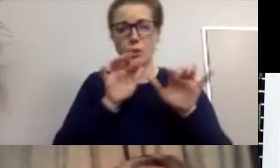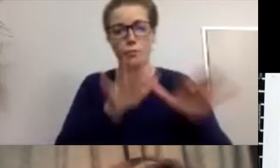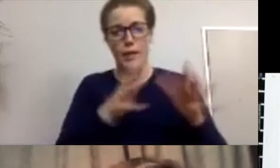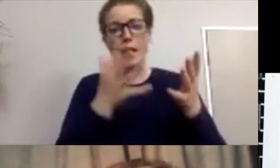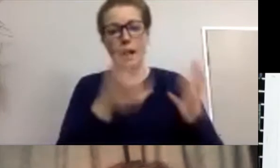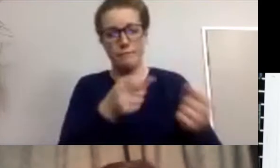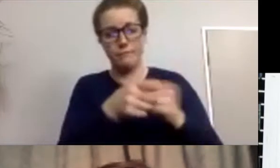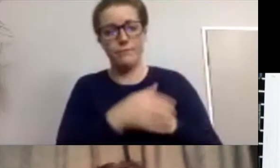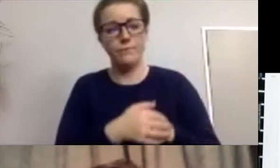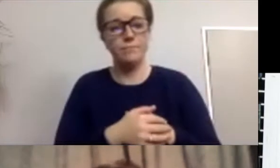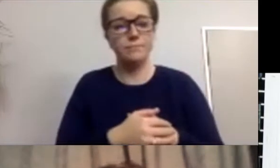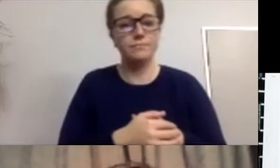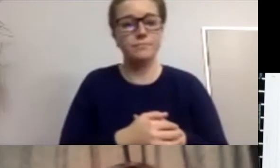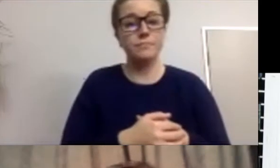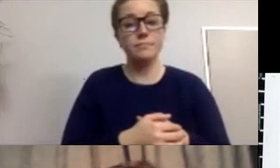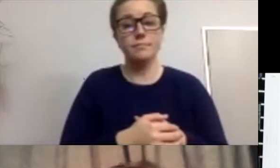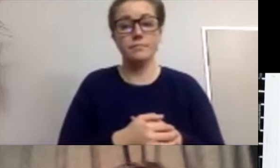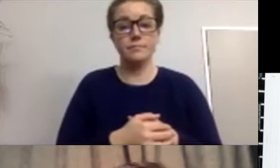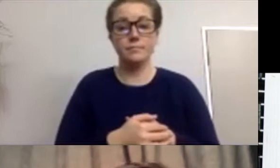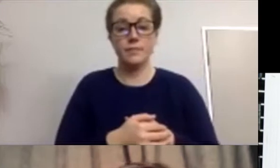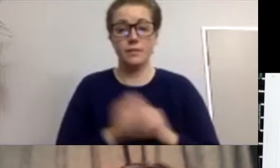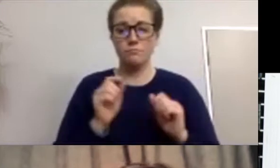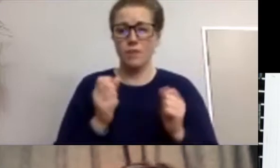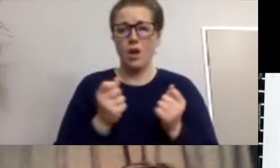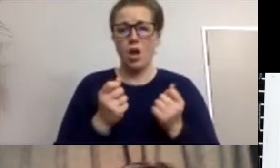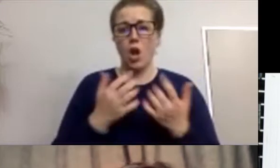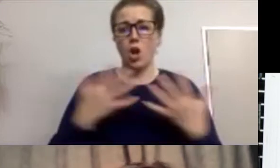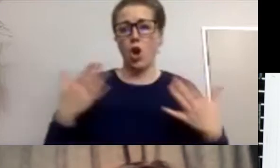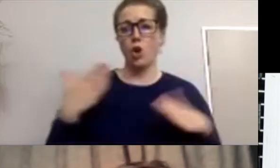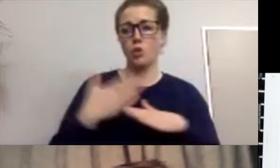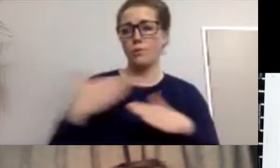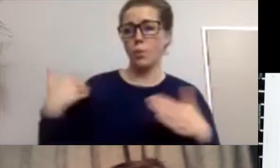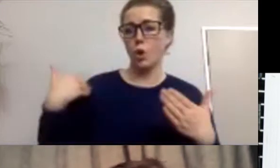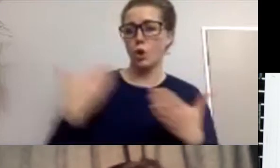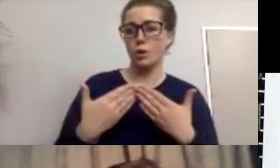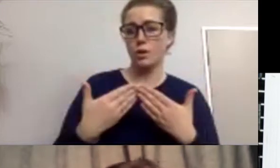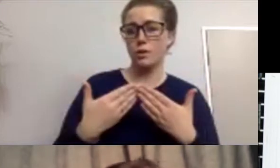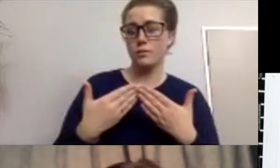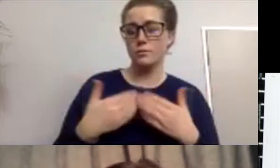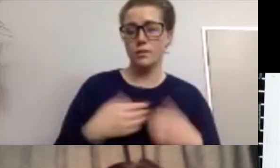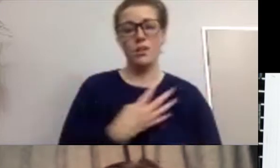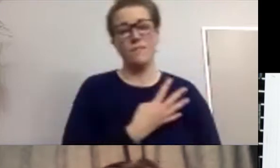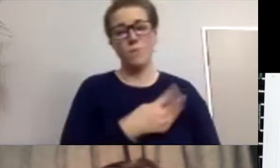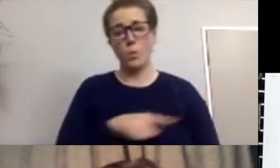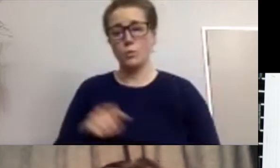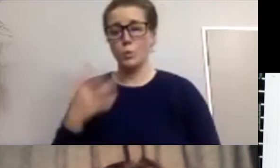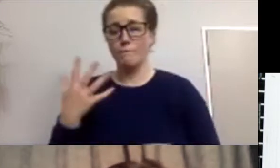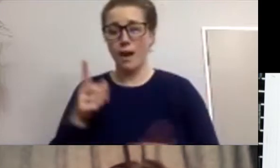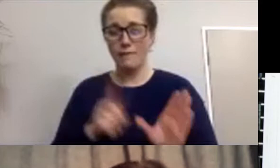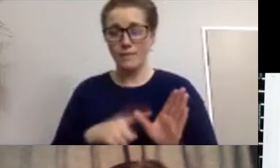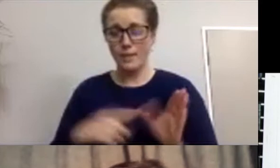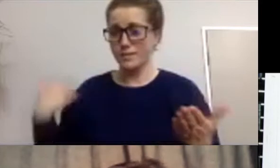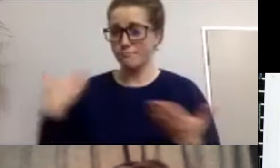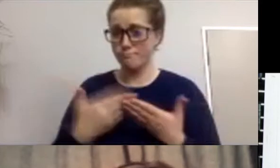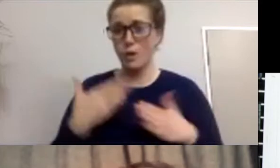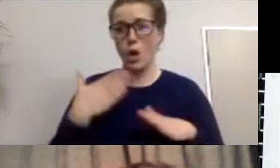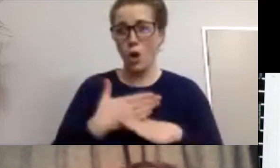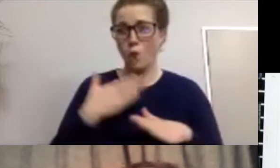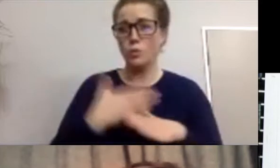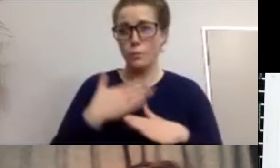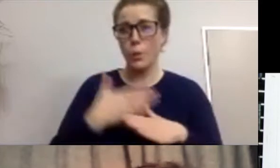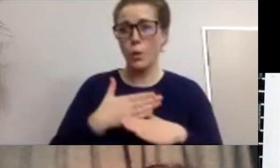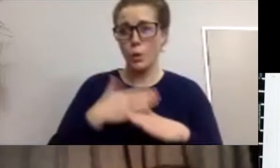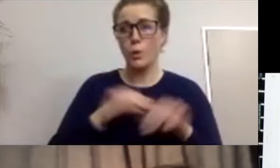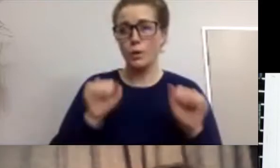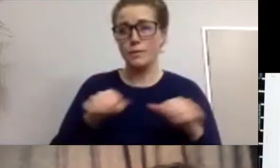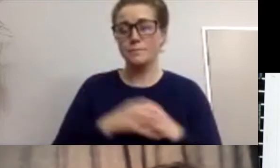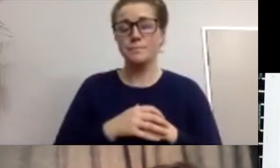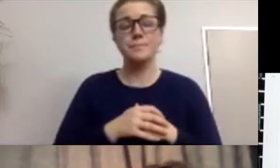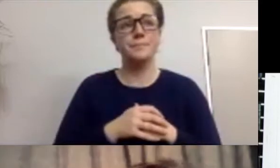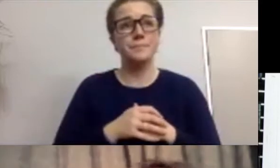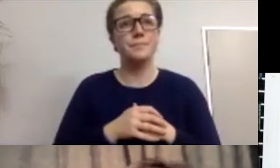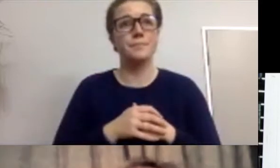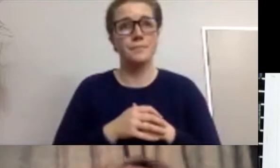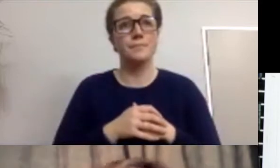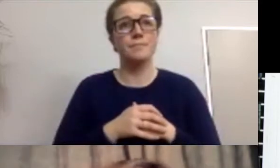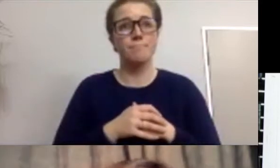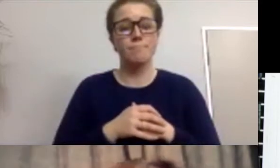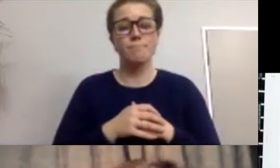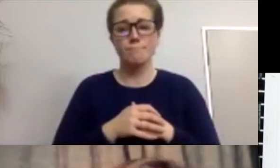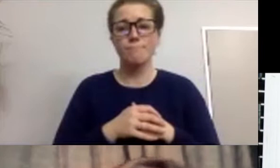So we've done a lot of work in the last four or five years that has been quite a journey